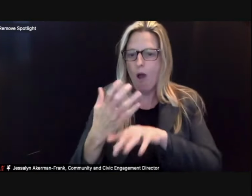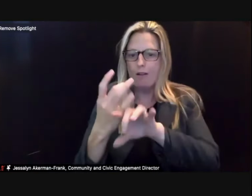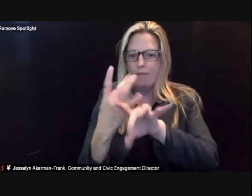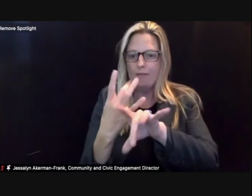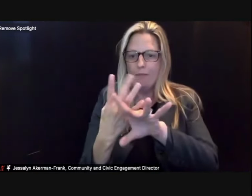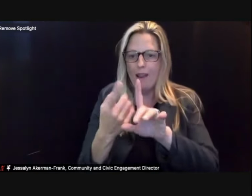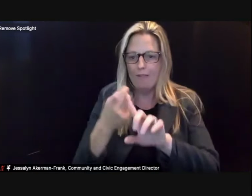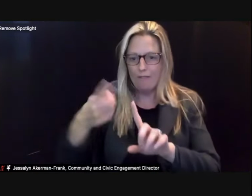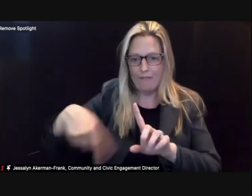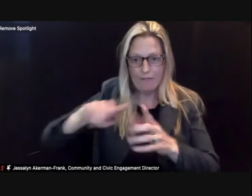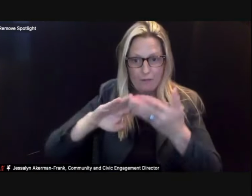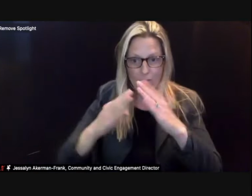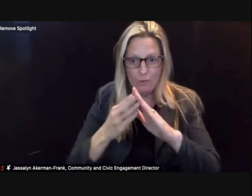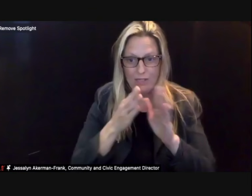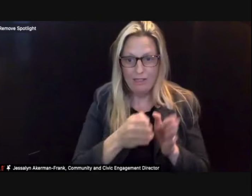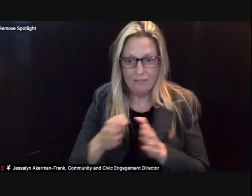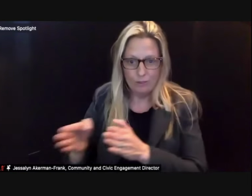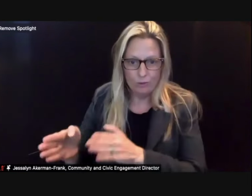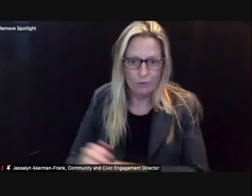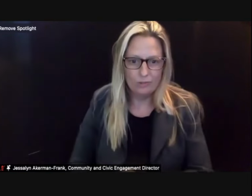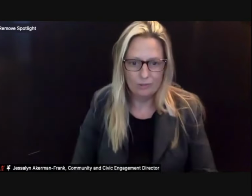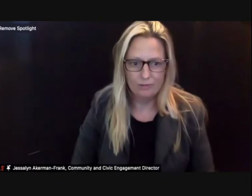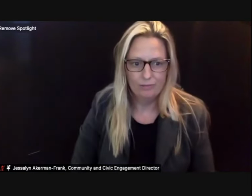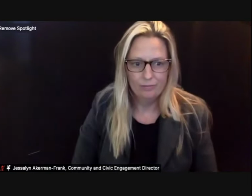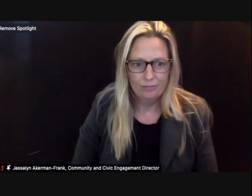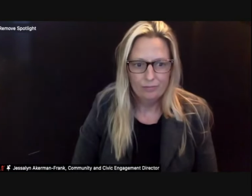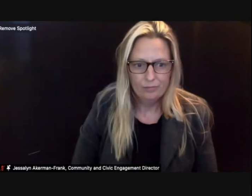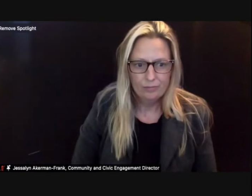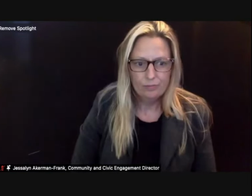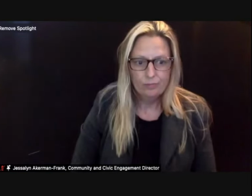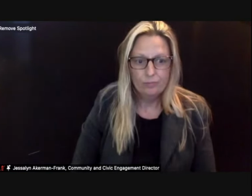we need from the community.